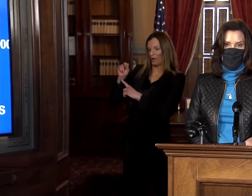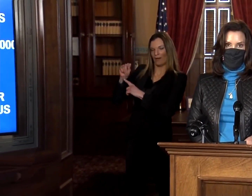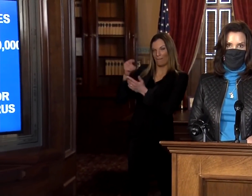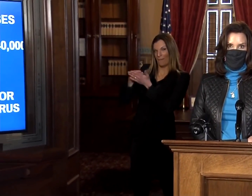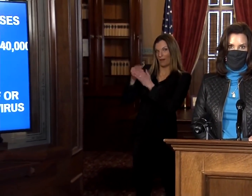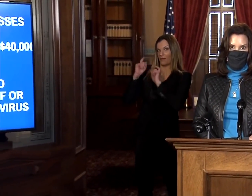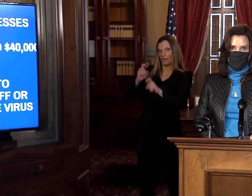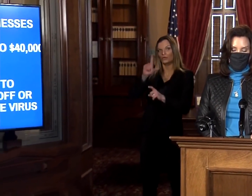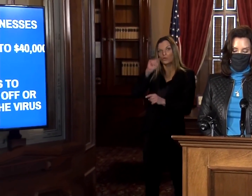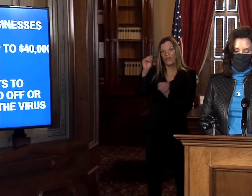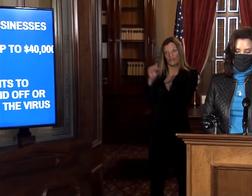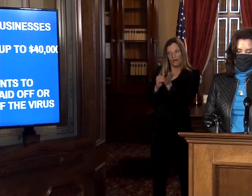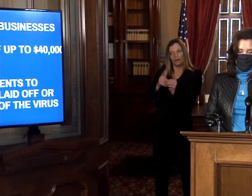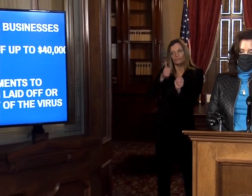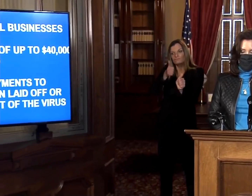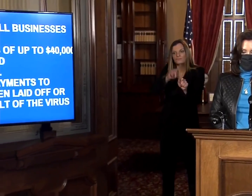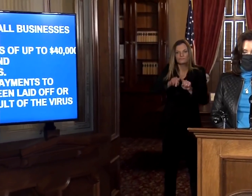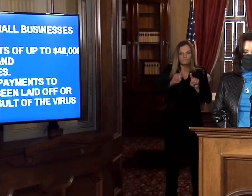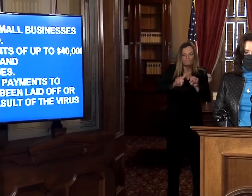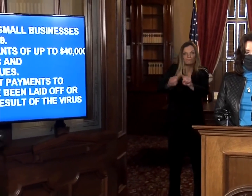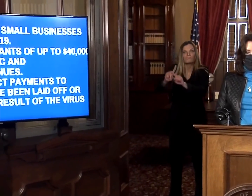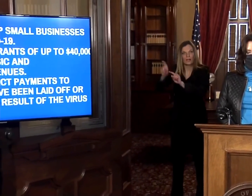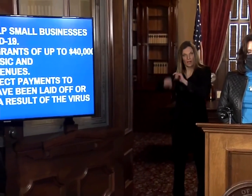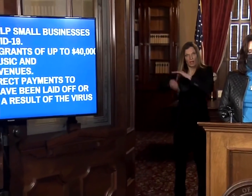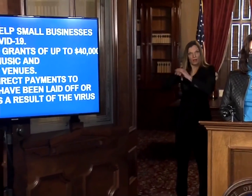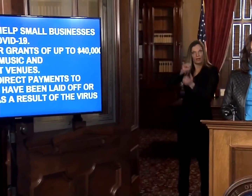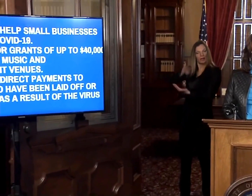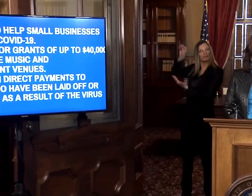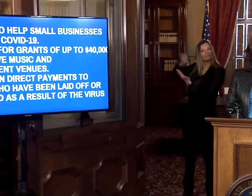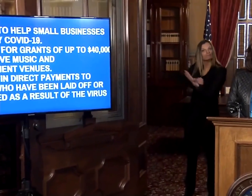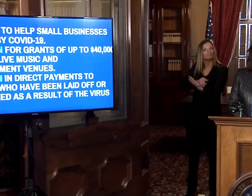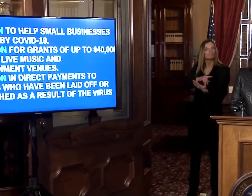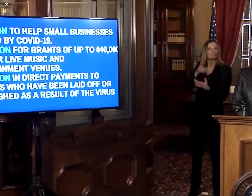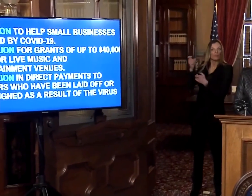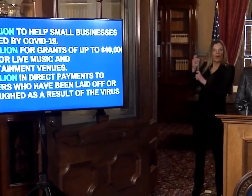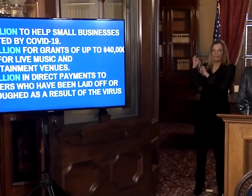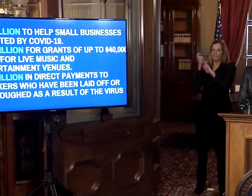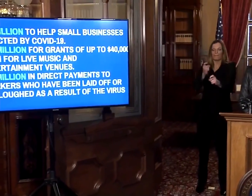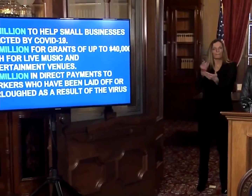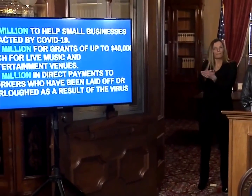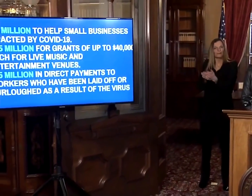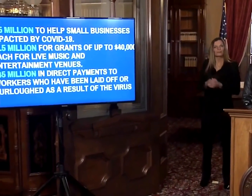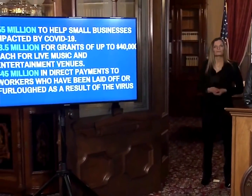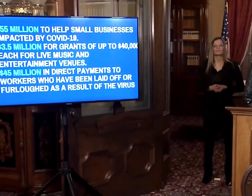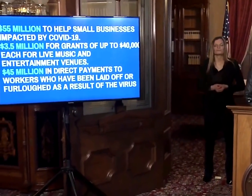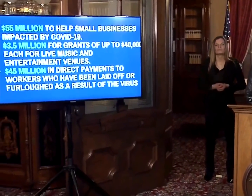$20,000 are going to be made available to small businesses available to small businesses across Michigan that need some across Michigan that need some support this winter, and the